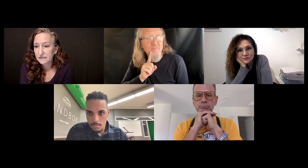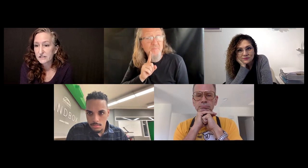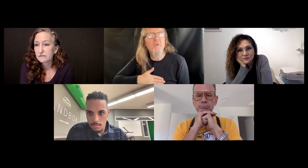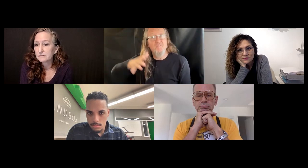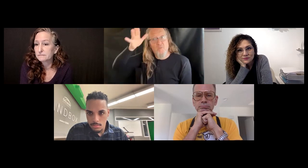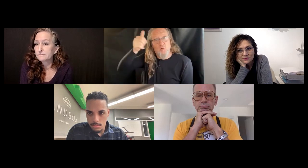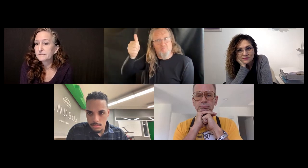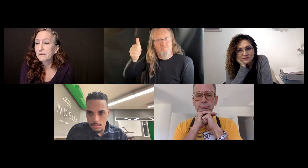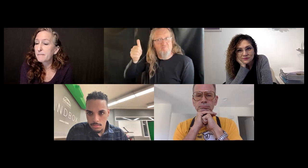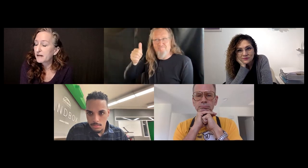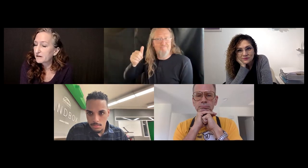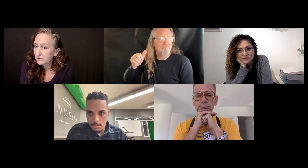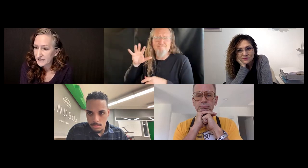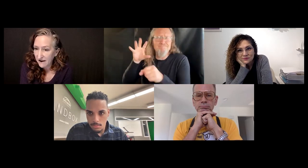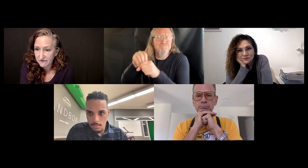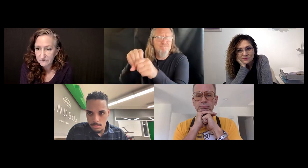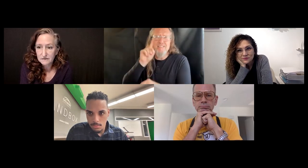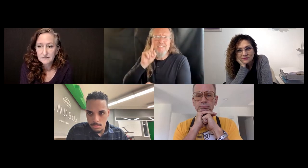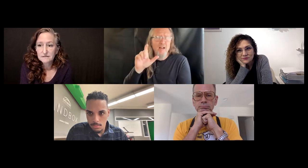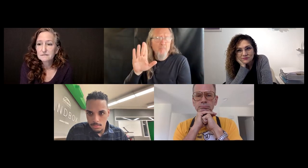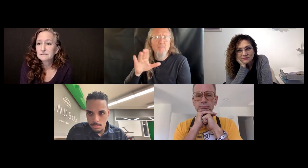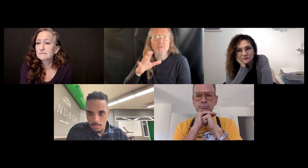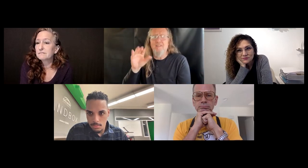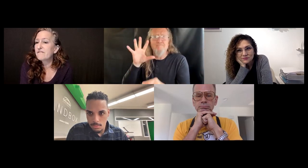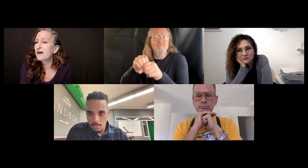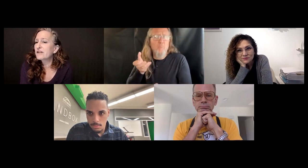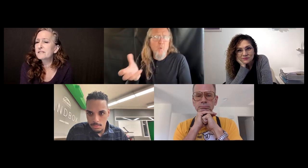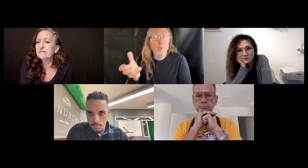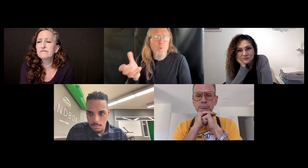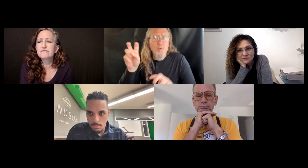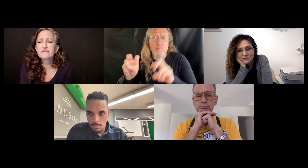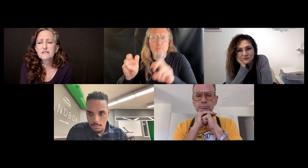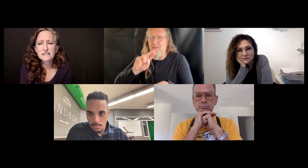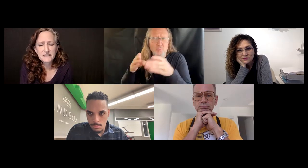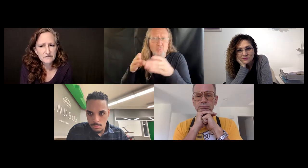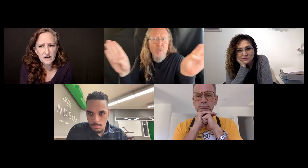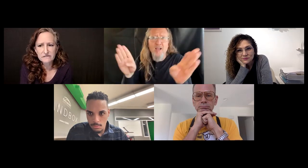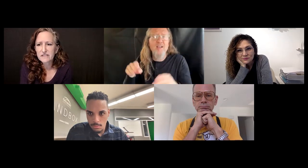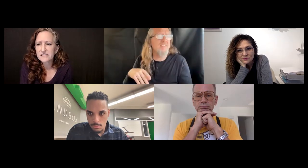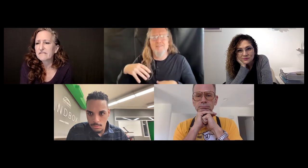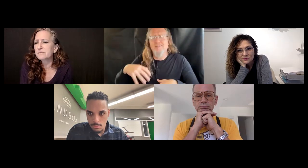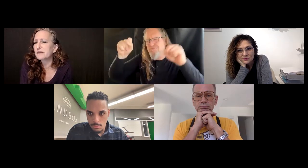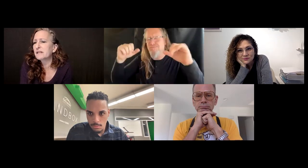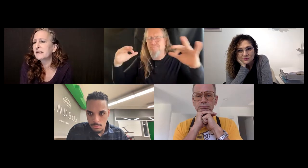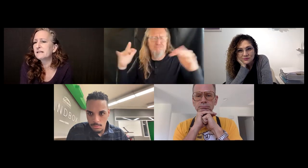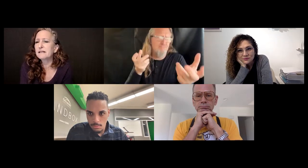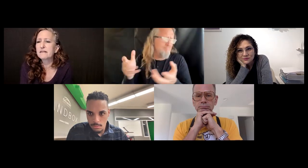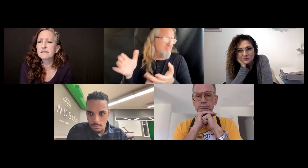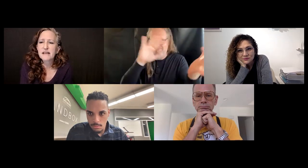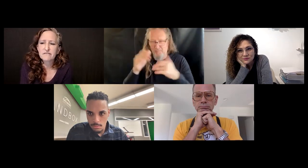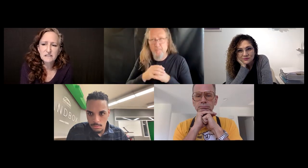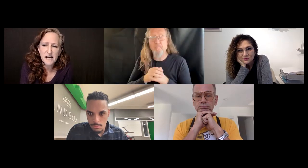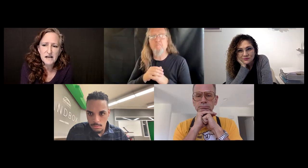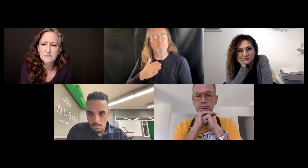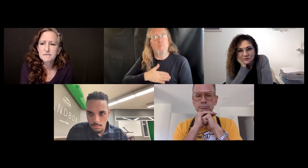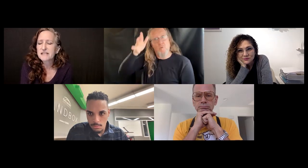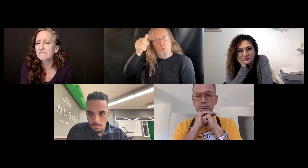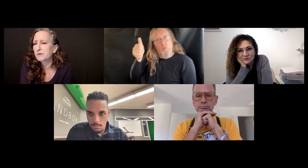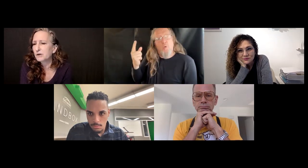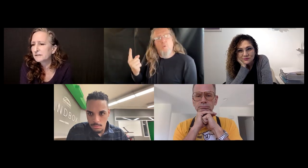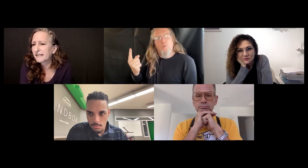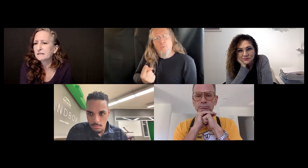Now, my parents are deaf. My father was really involved in the deaf community in the deaf clubs, stuff bowling.